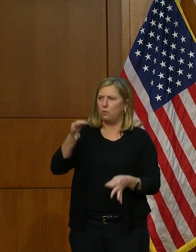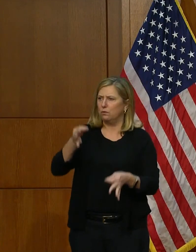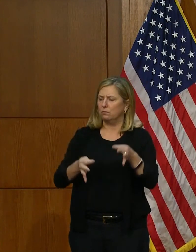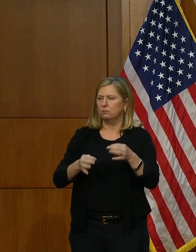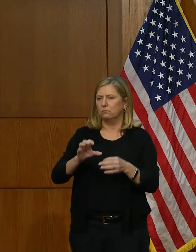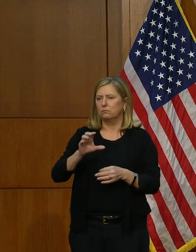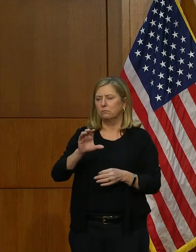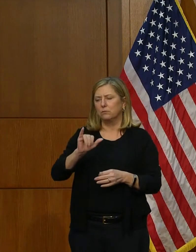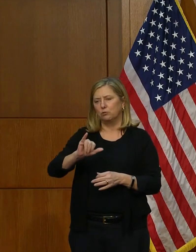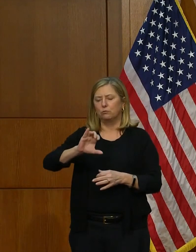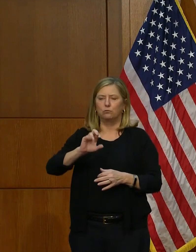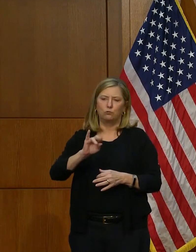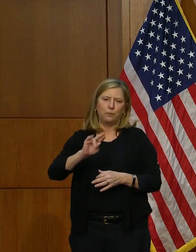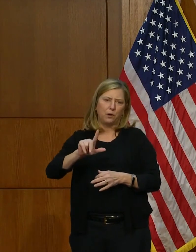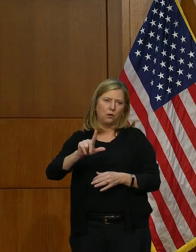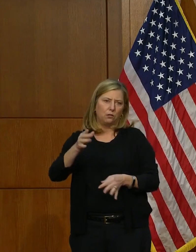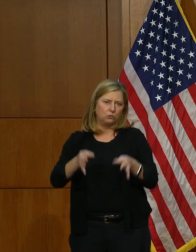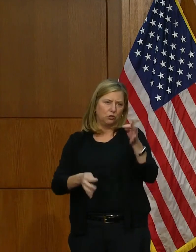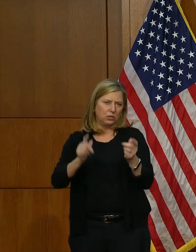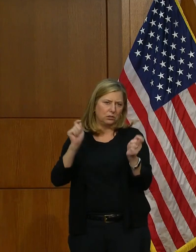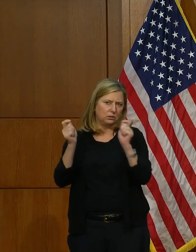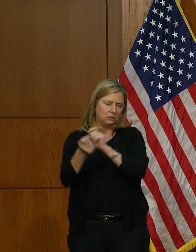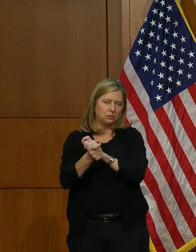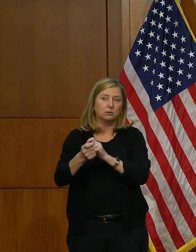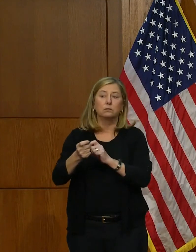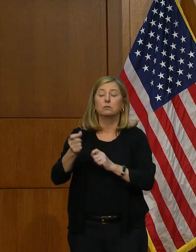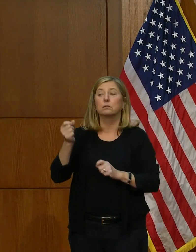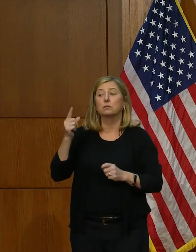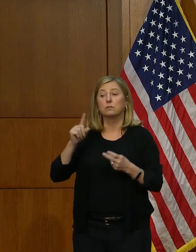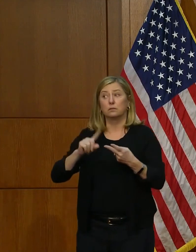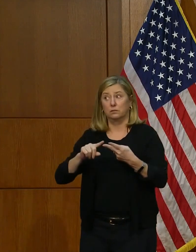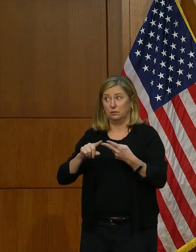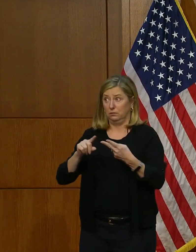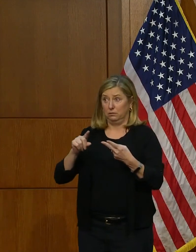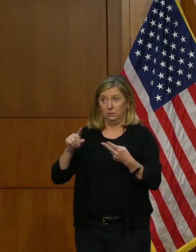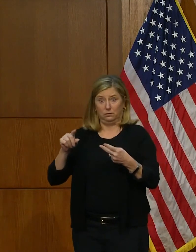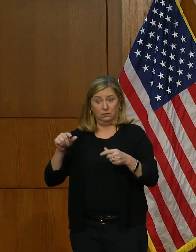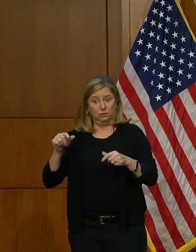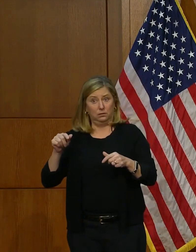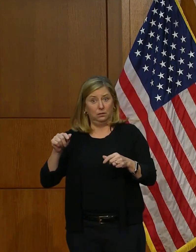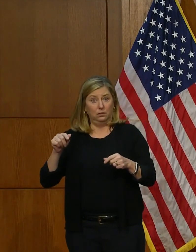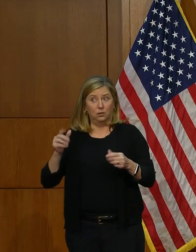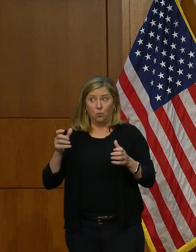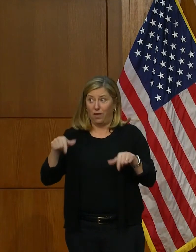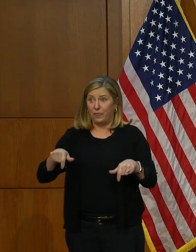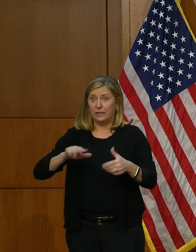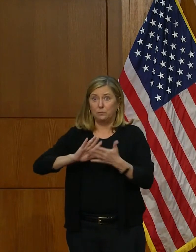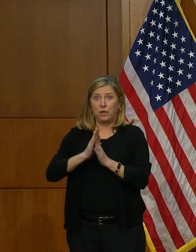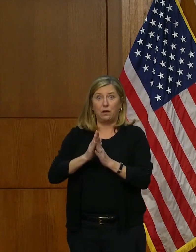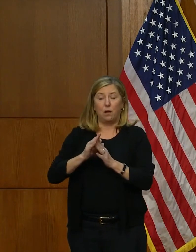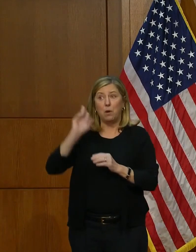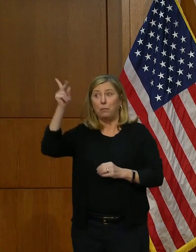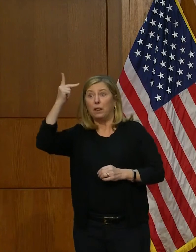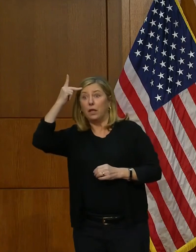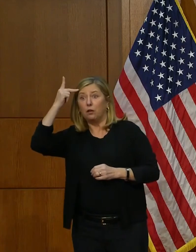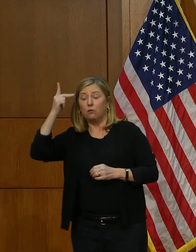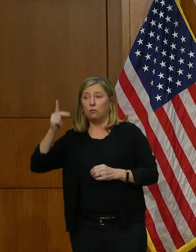VERY IMPORTANT PART OF CRIMINAL JUSTICE REFORM NUMBER TO, THE LAST THING THAT I'M GONNA LET